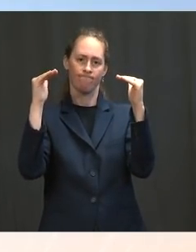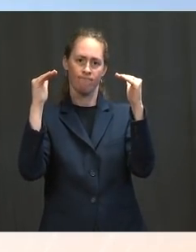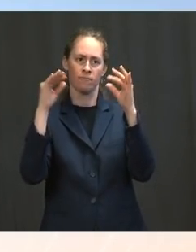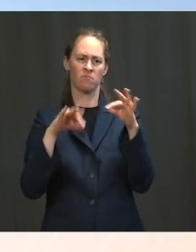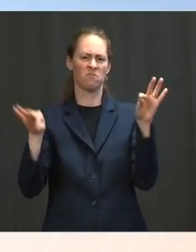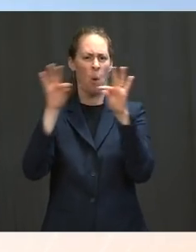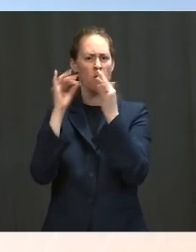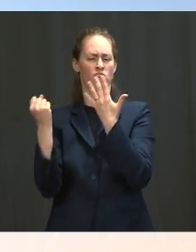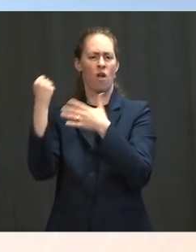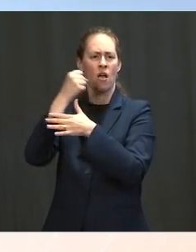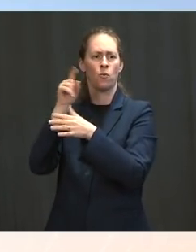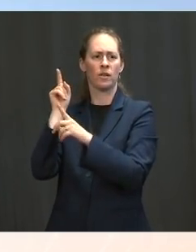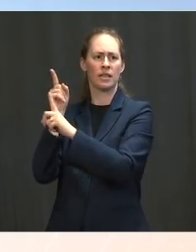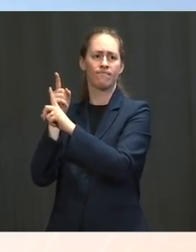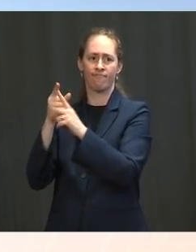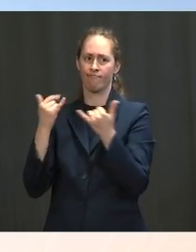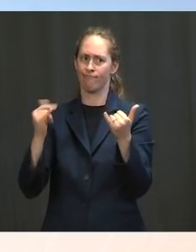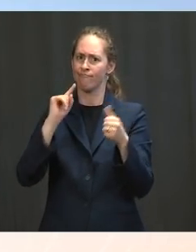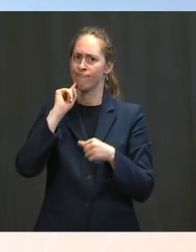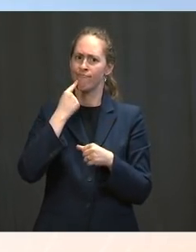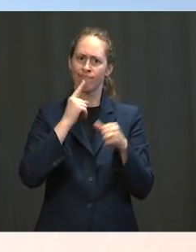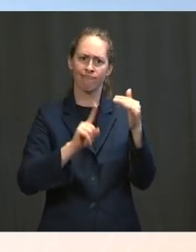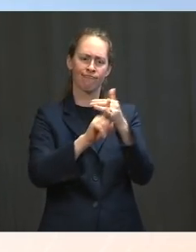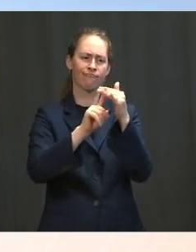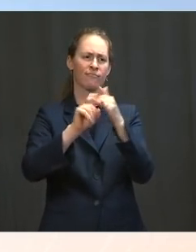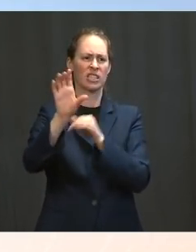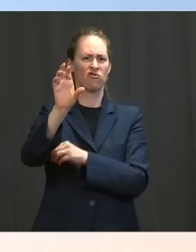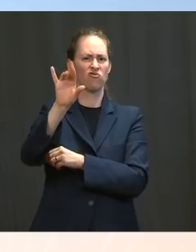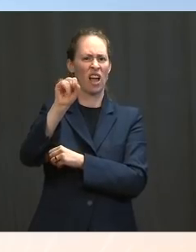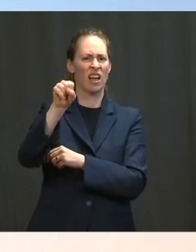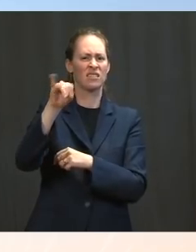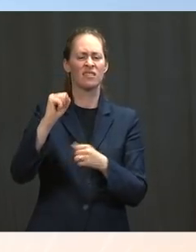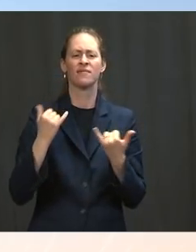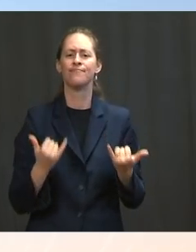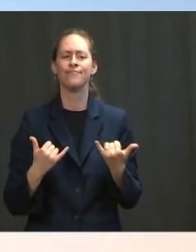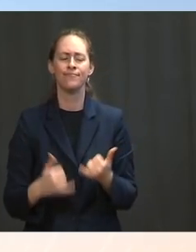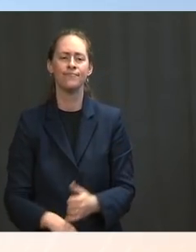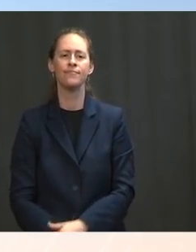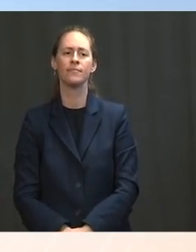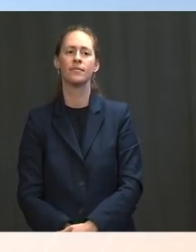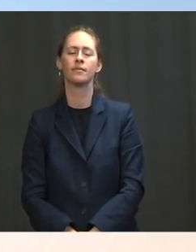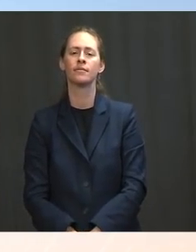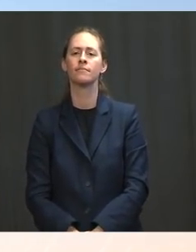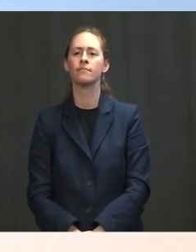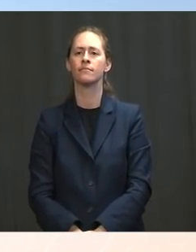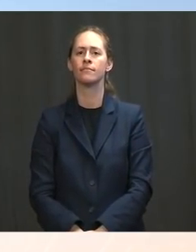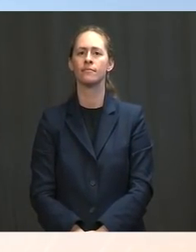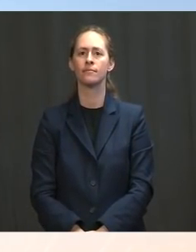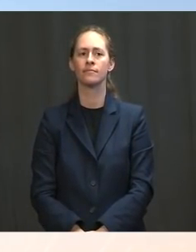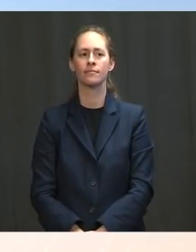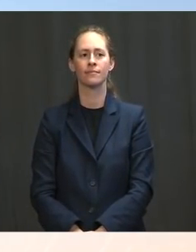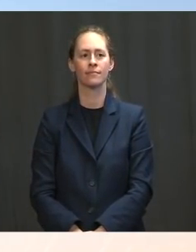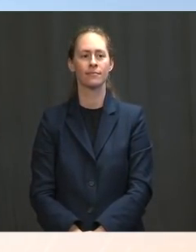that he would like to address and focus on as President. Go ahead. Go ahead, right there. Sorry. The Press: Oh, yeah. Thanks, Jen. On the Families Plan: